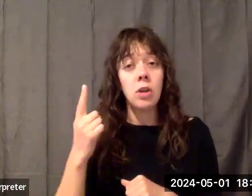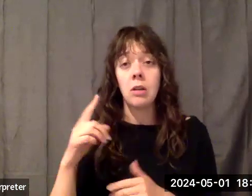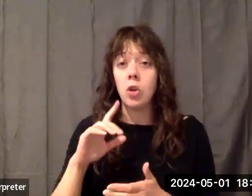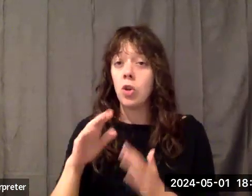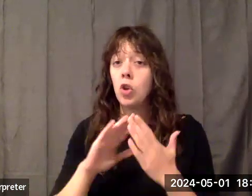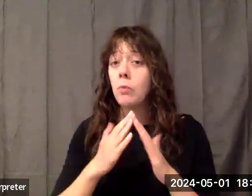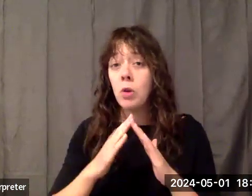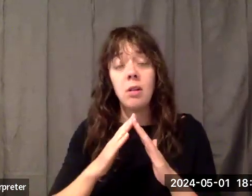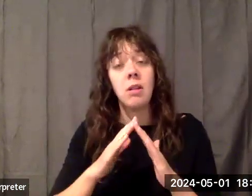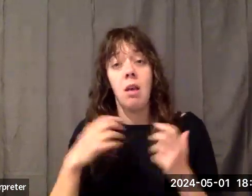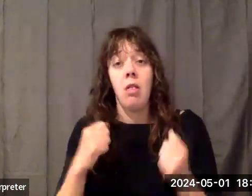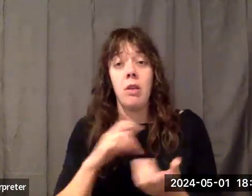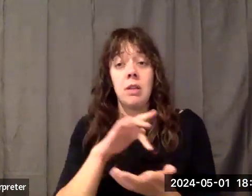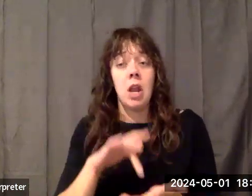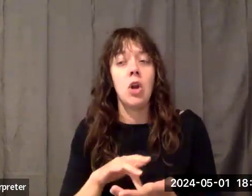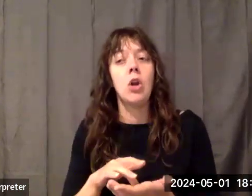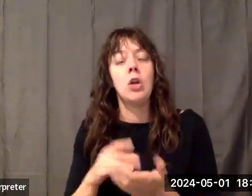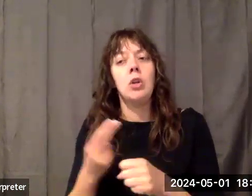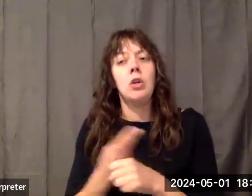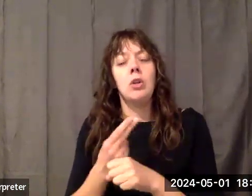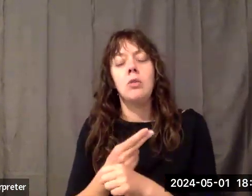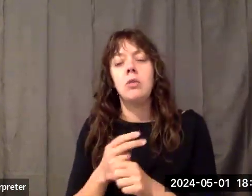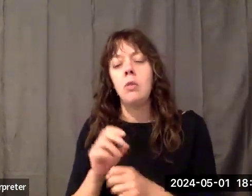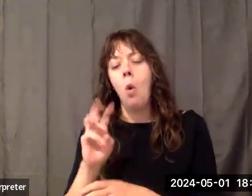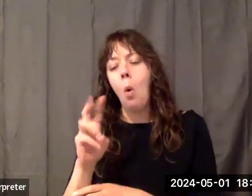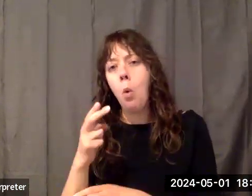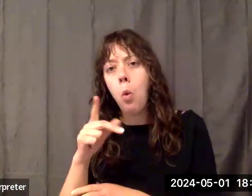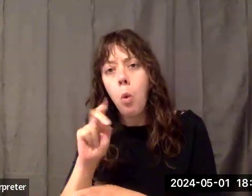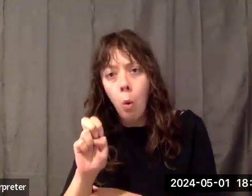person and work in an integrated system. And we do see children